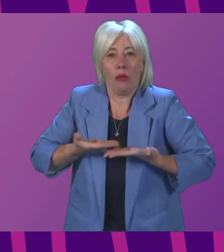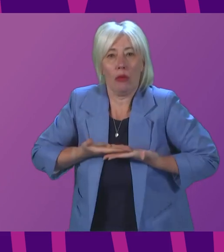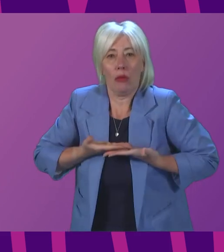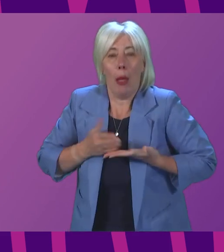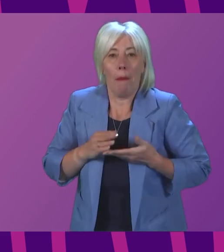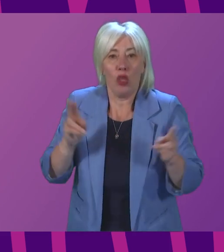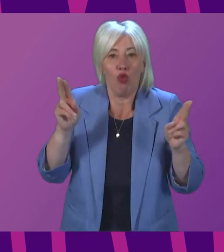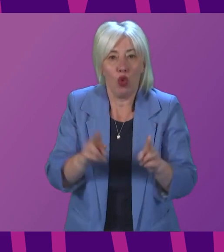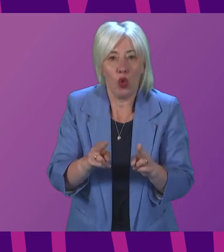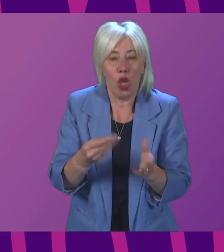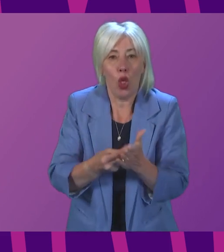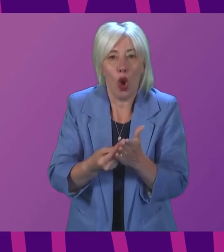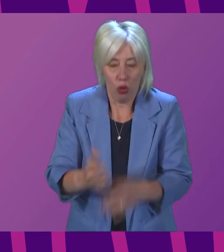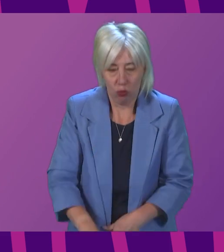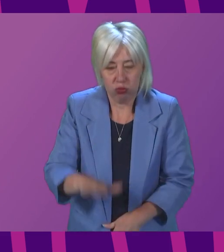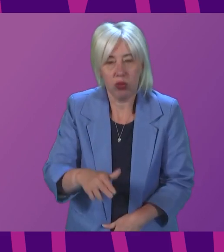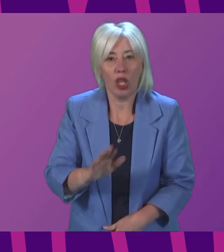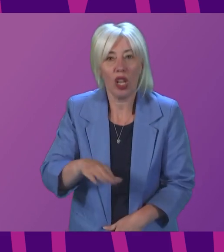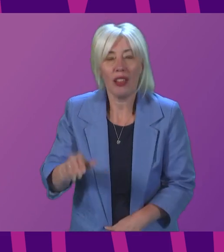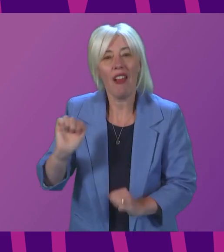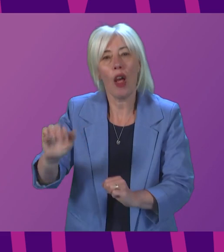cost of raising a child in a low-income family.